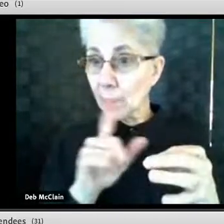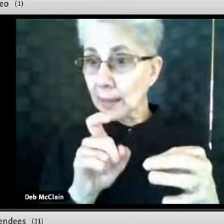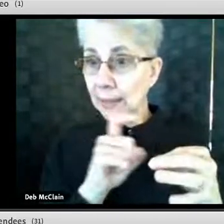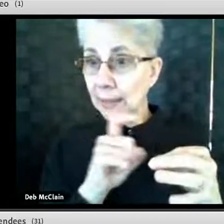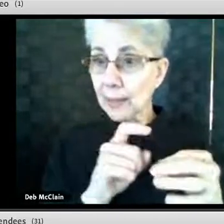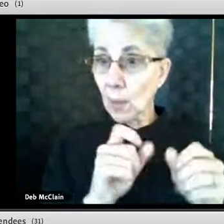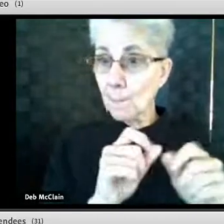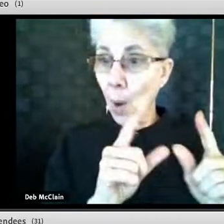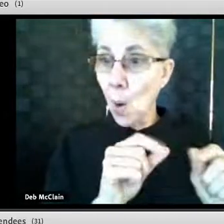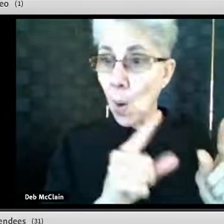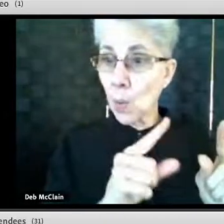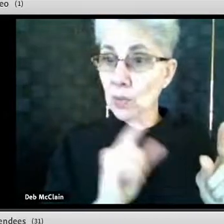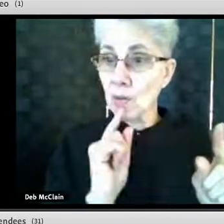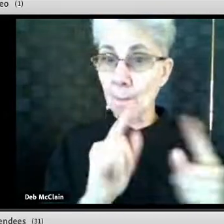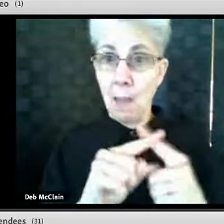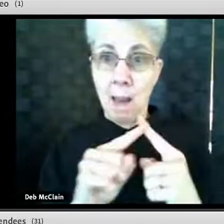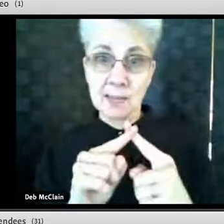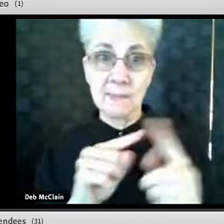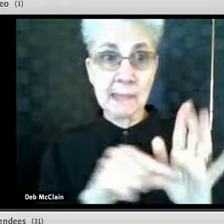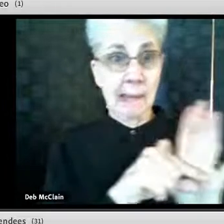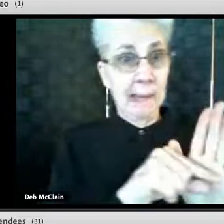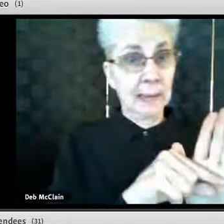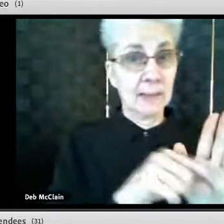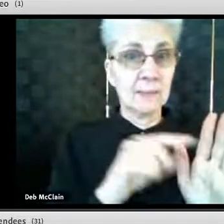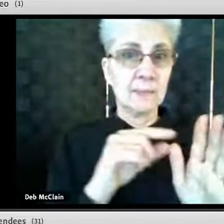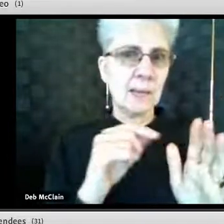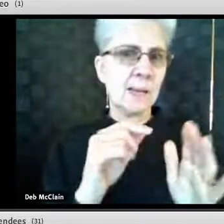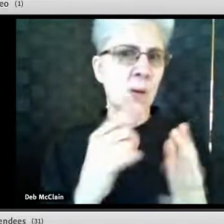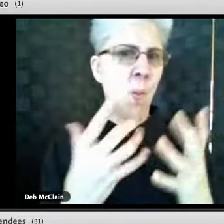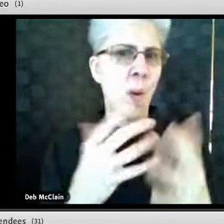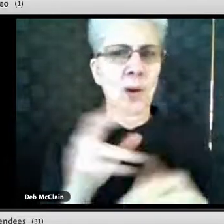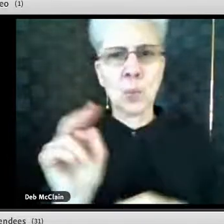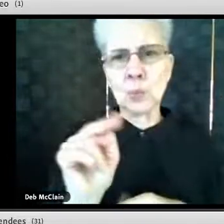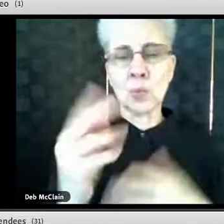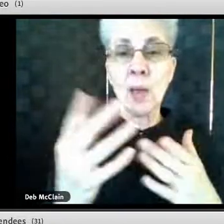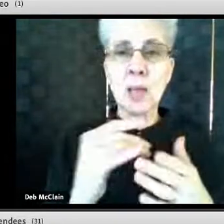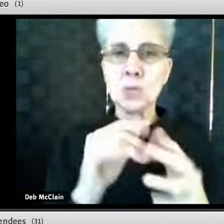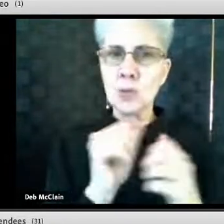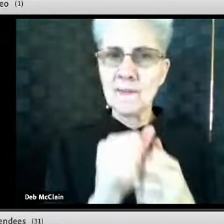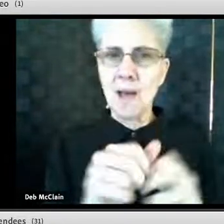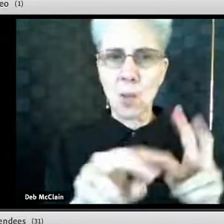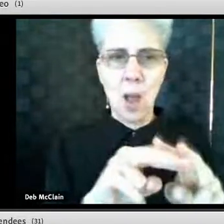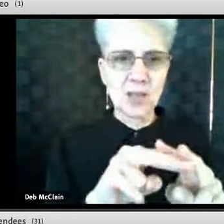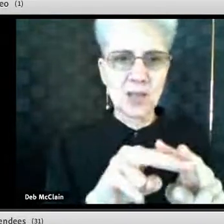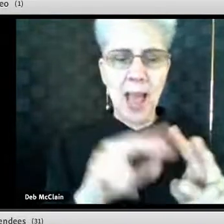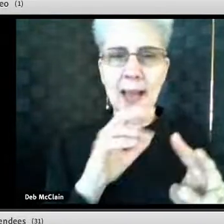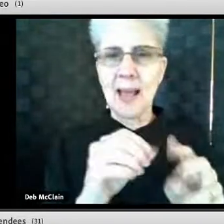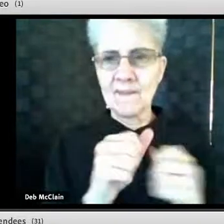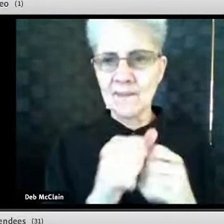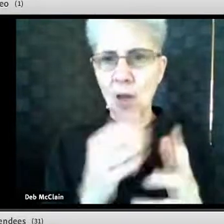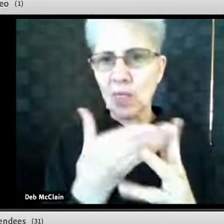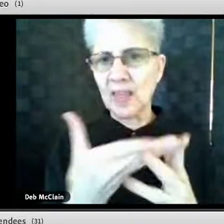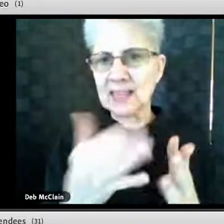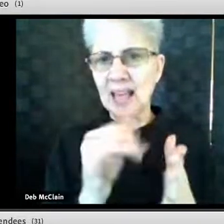Are they mentioning the library in their posts? Are they positive? Are they negative? Are they neutral? And you need to just follow hashtags